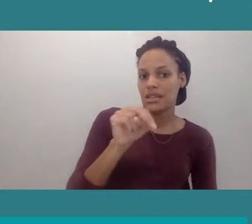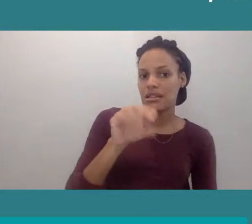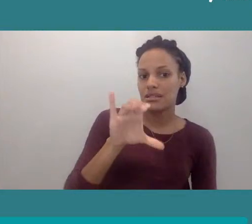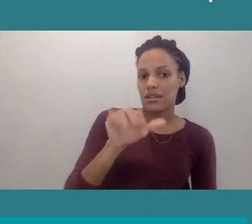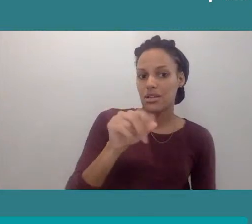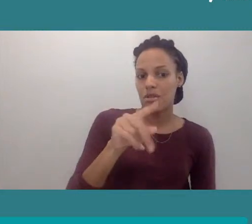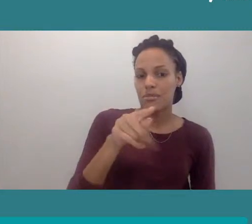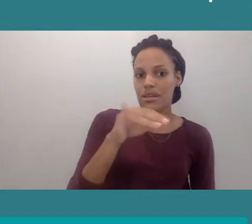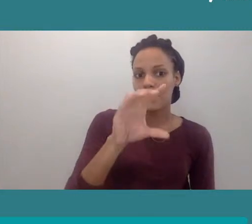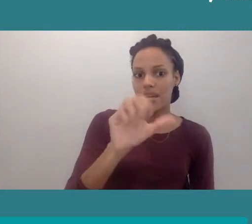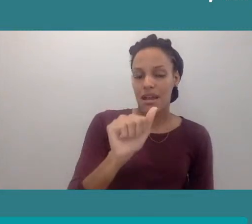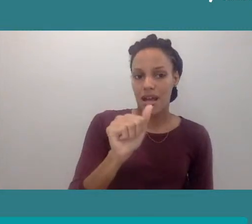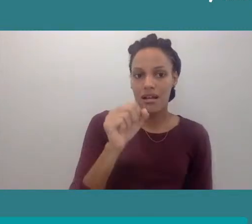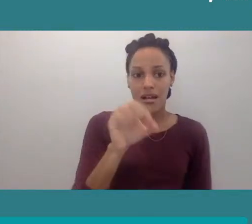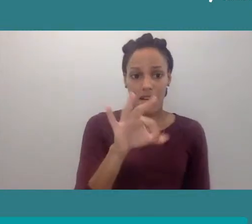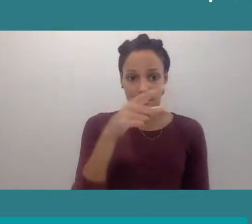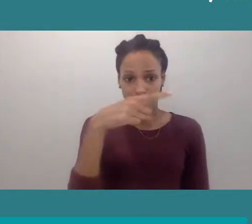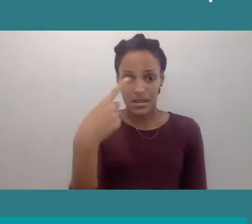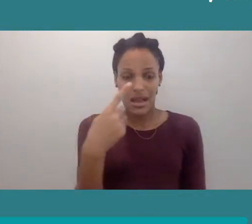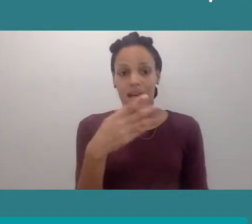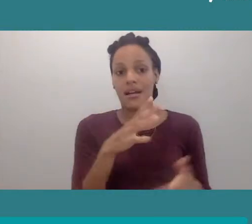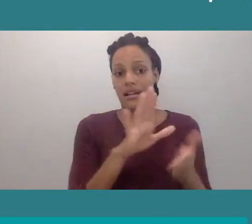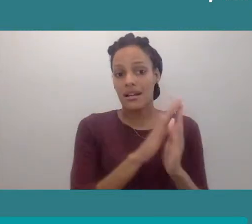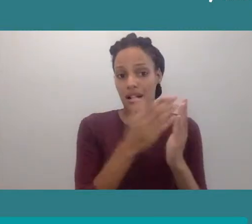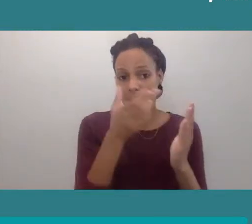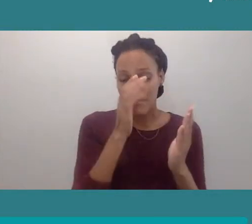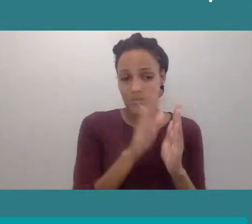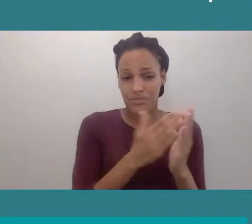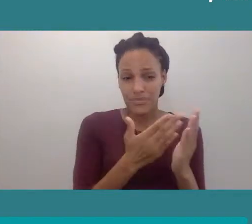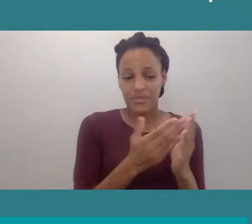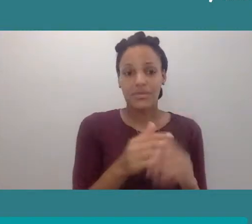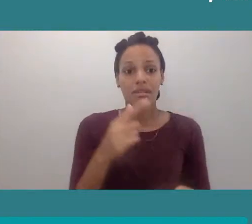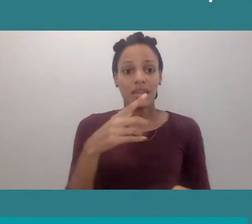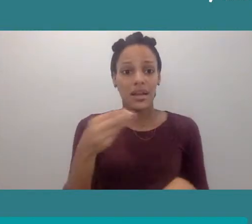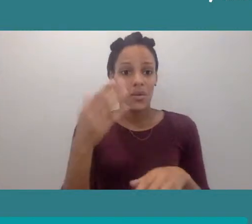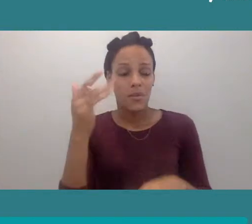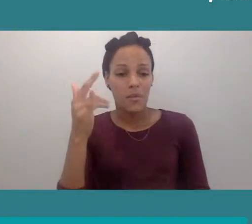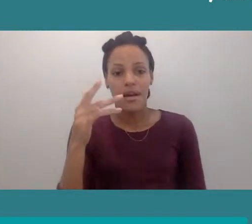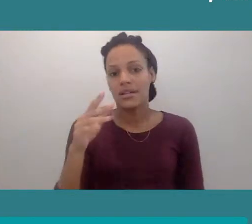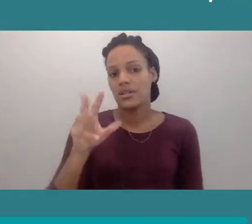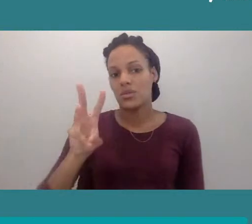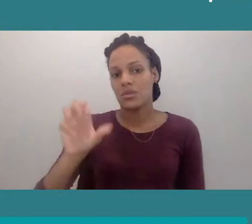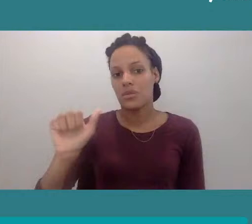I published Why -- Matters ,what Black Panther reveals about communication, psychology and